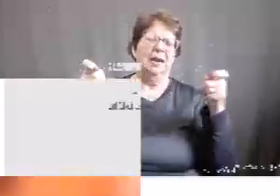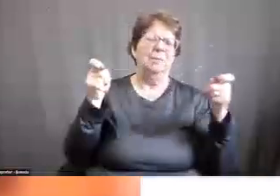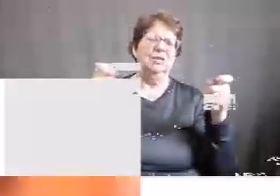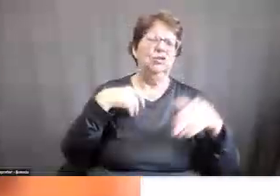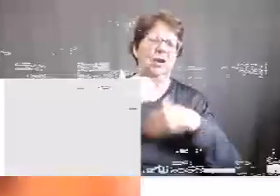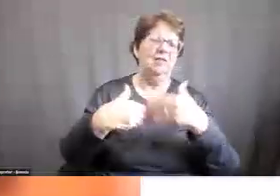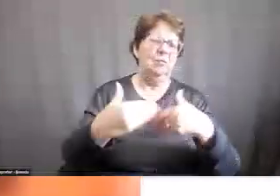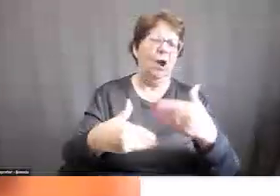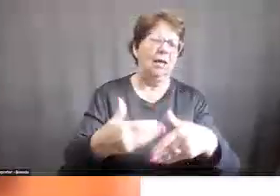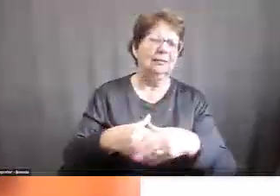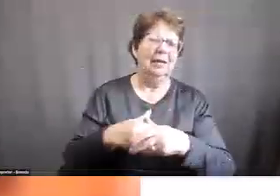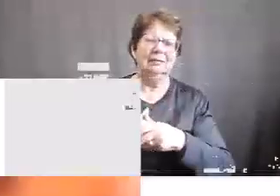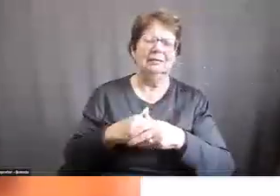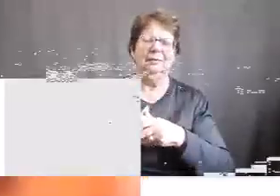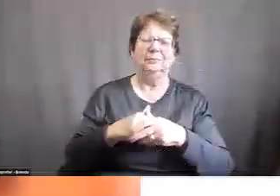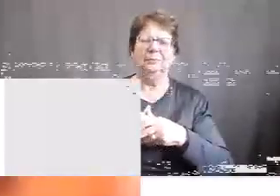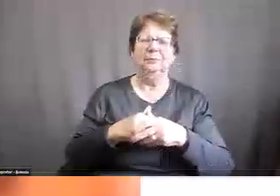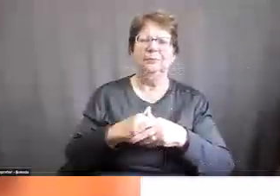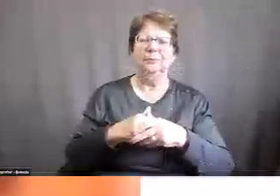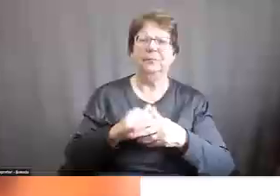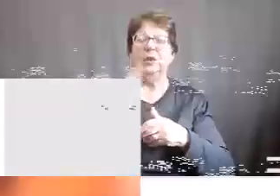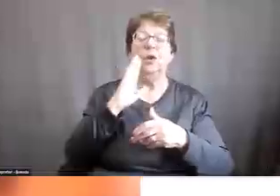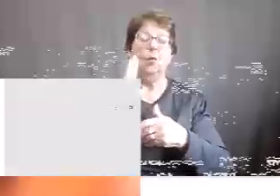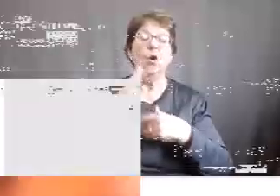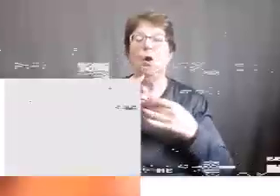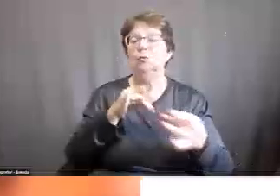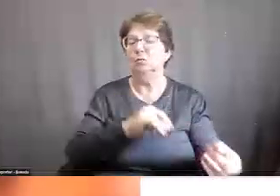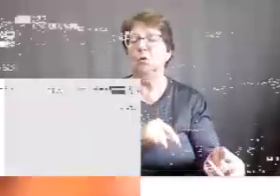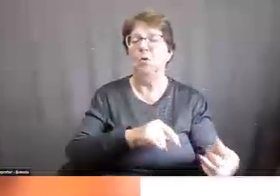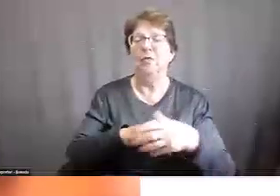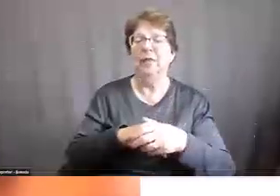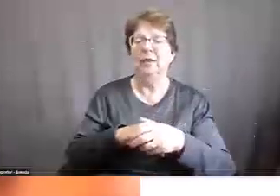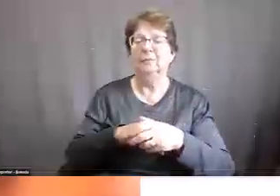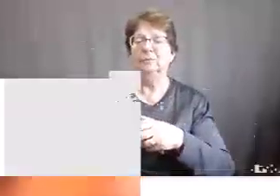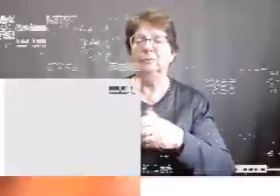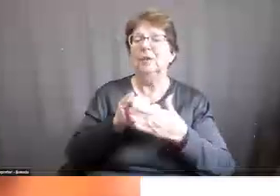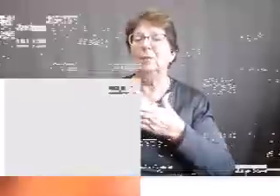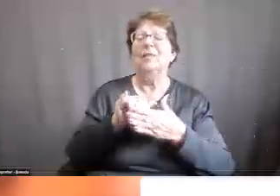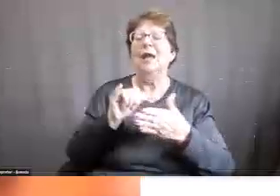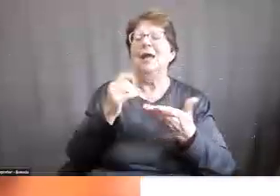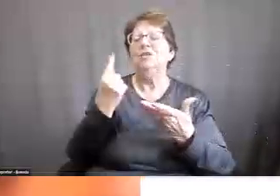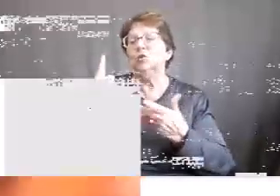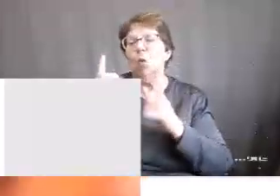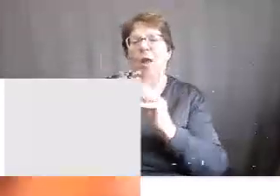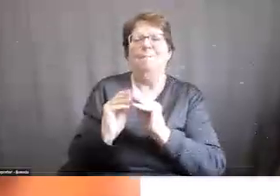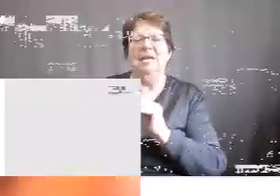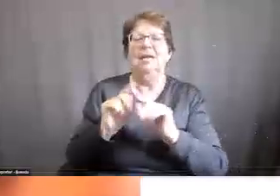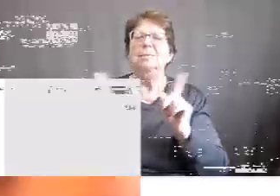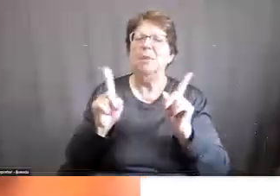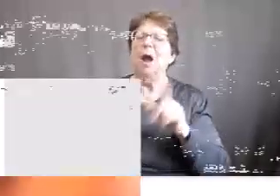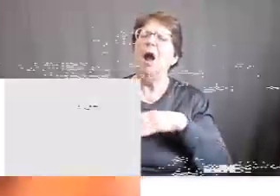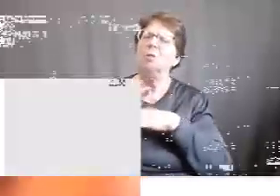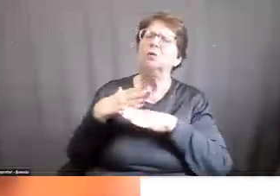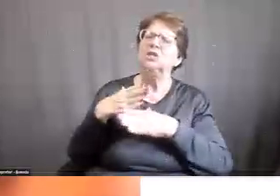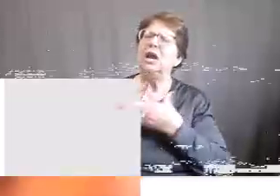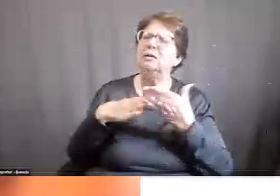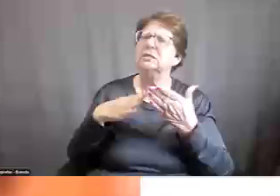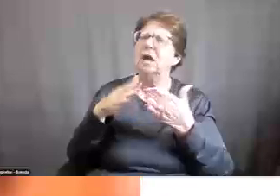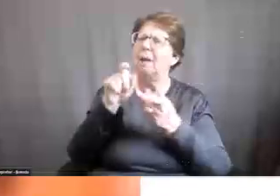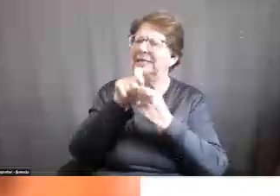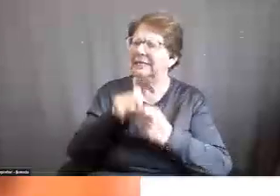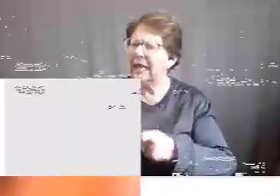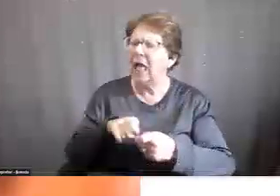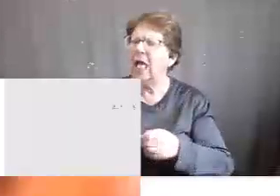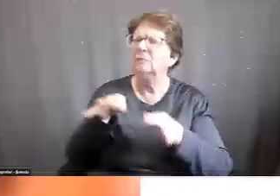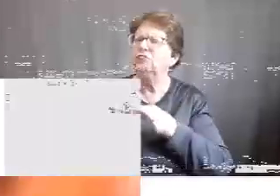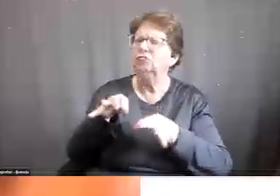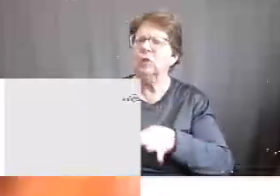Boardroom: And it would go relatively smoothly. Again, that's just one meeting, but we shared some detail, and we would share all of the detail in the future.